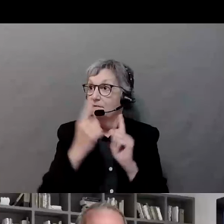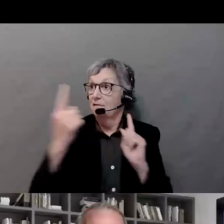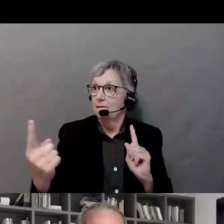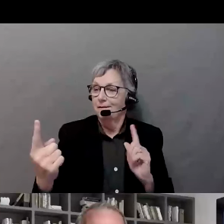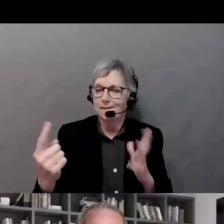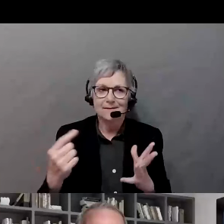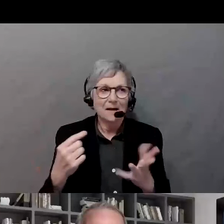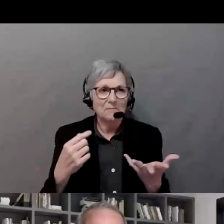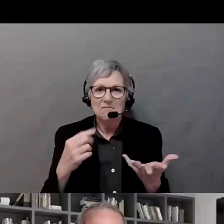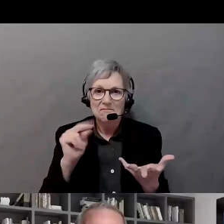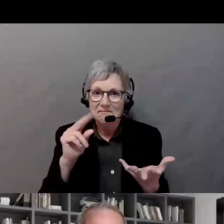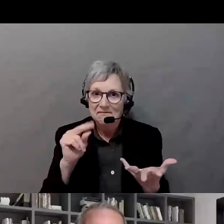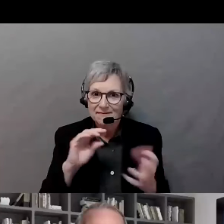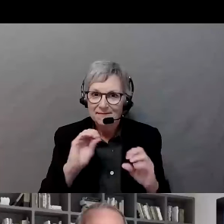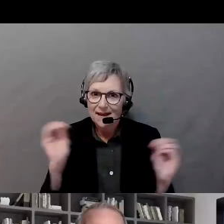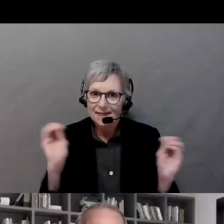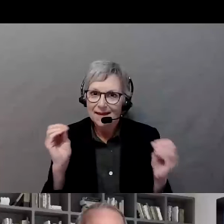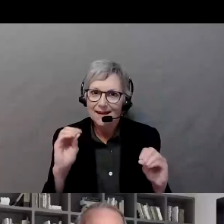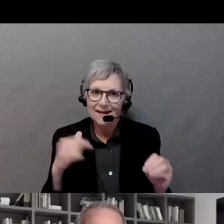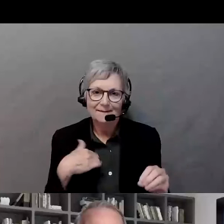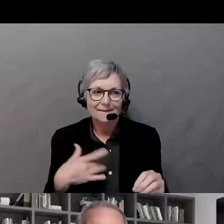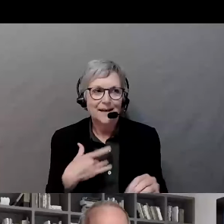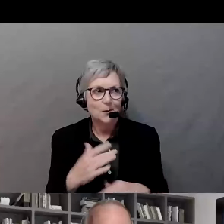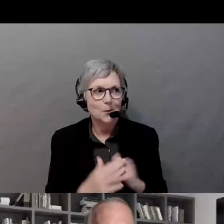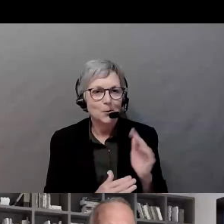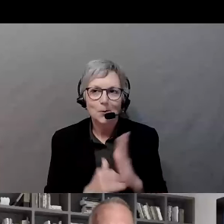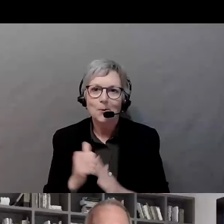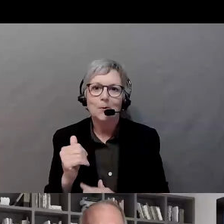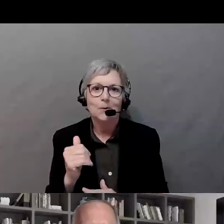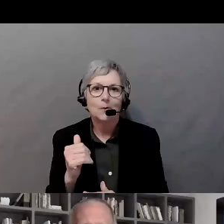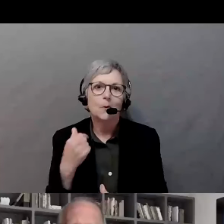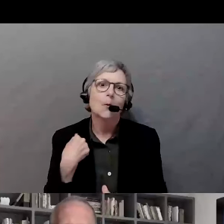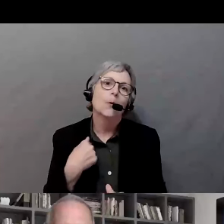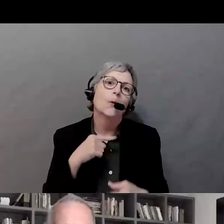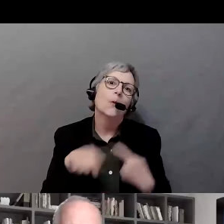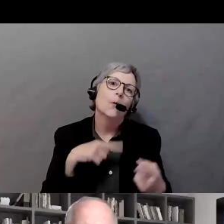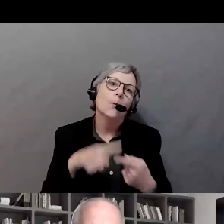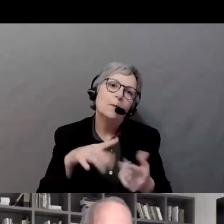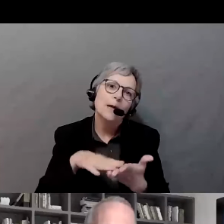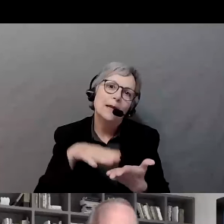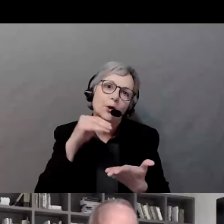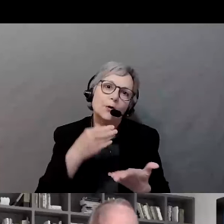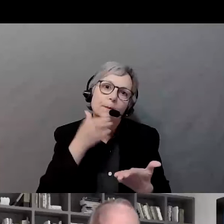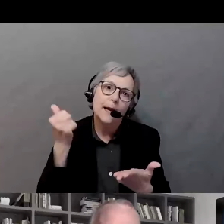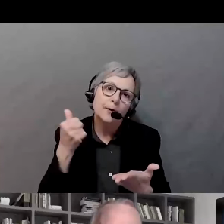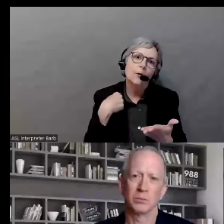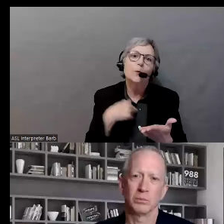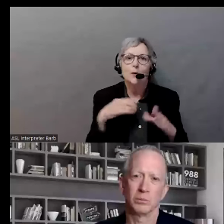WAS. WHEN WE LEARN BETTER, WE DO BETTER. THIS TRAINING IS AMAZING.